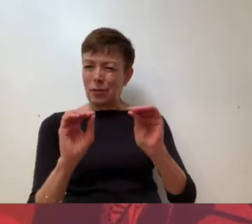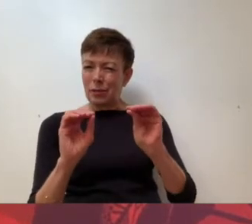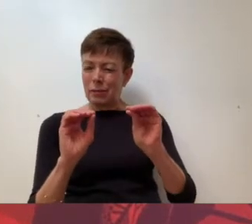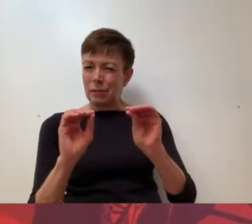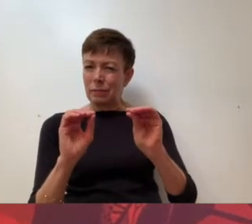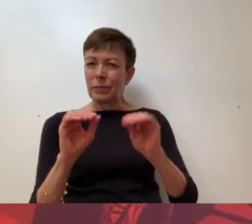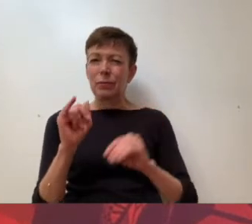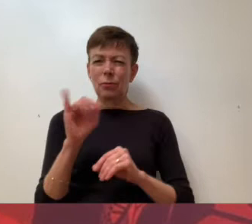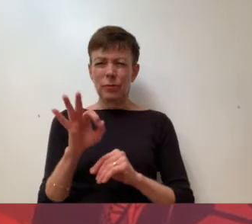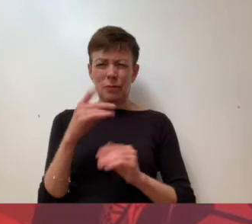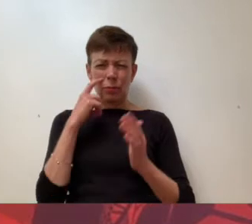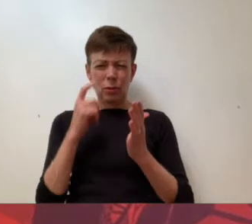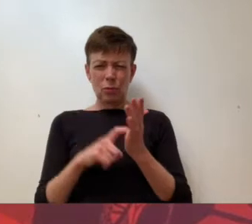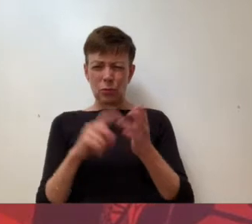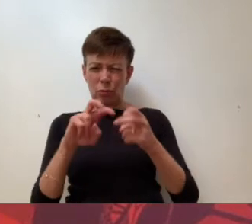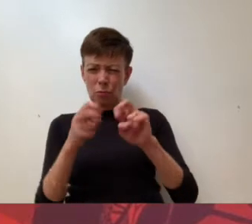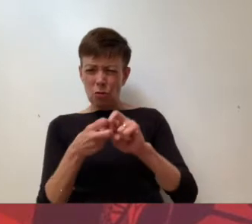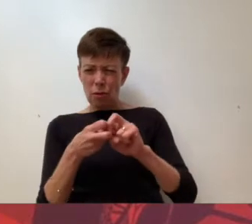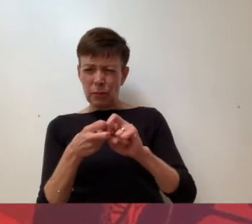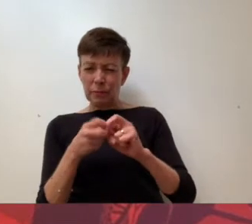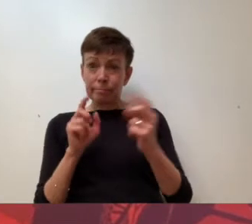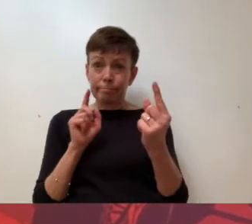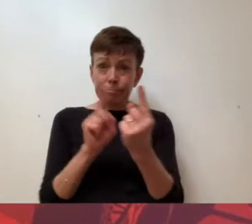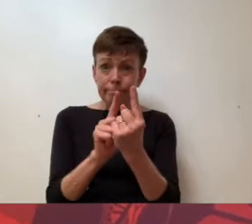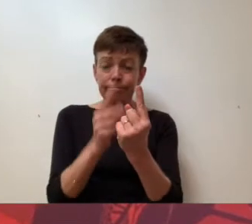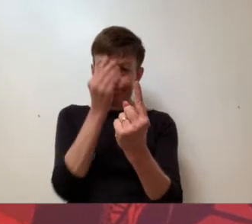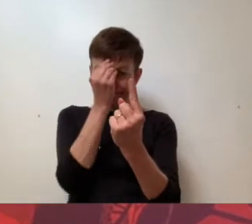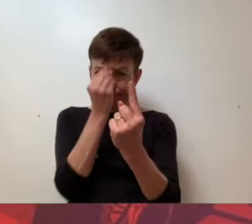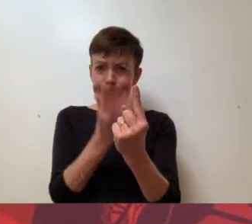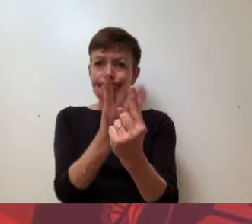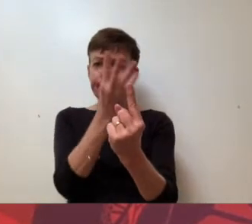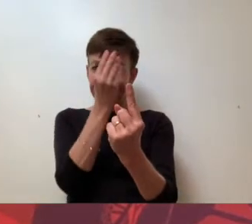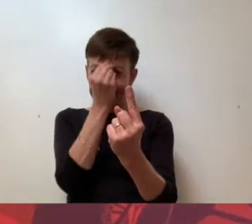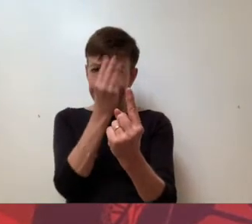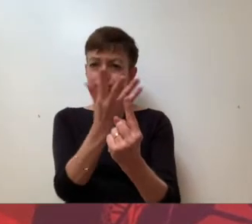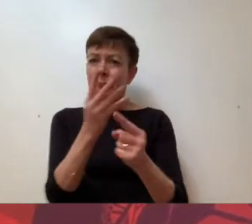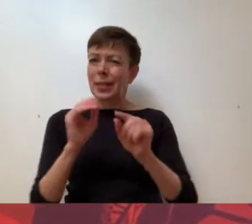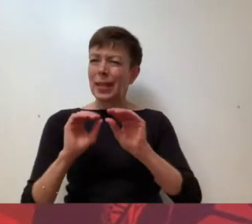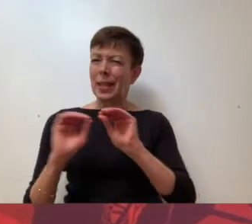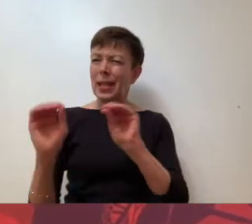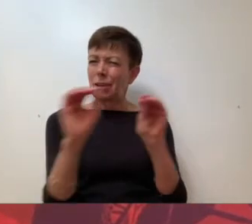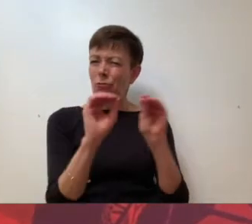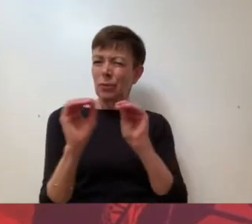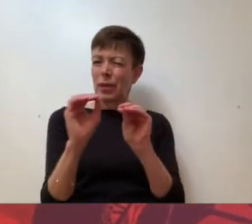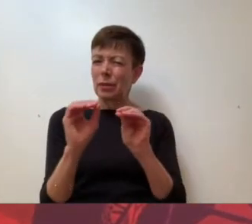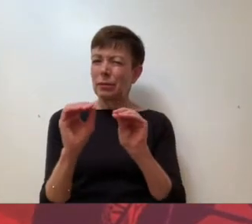to share that WEES will be offering this modified program.